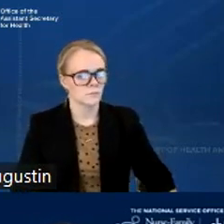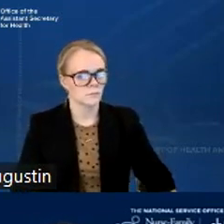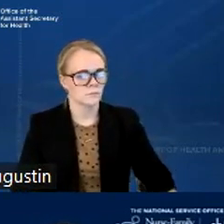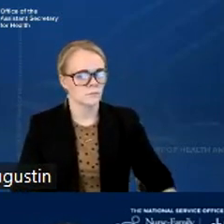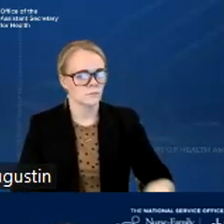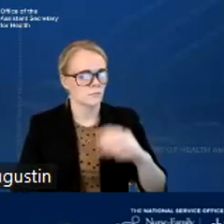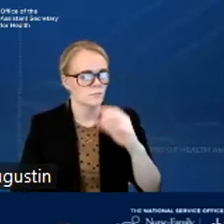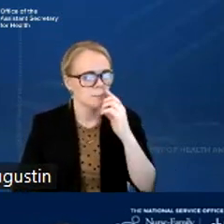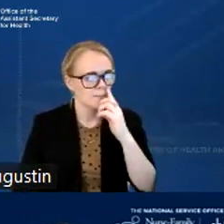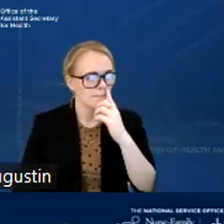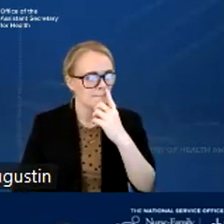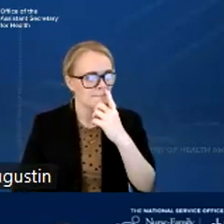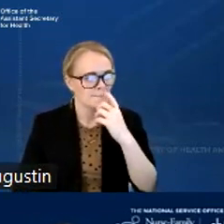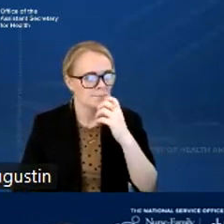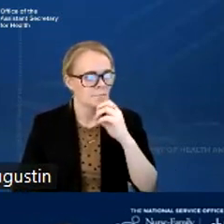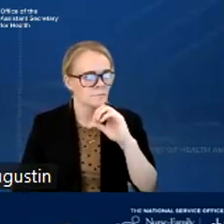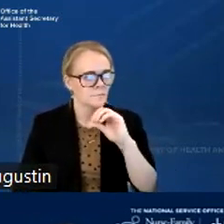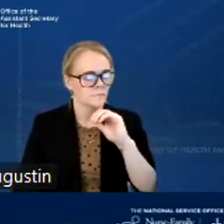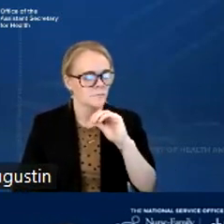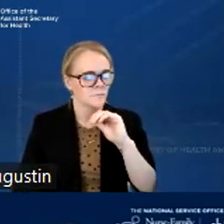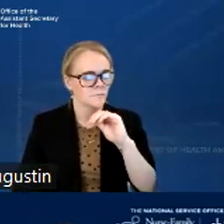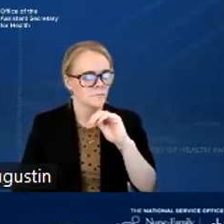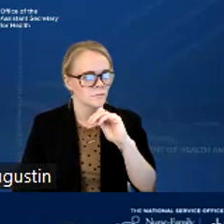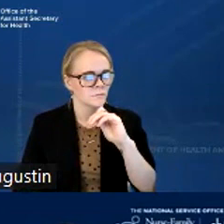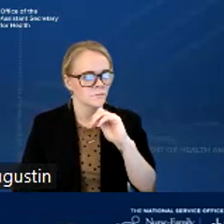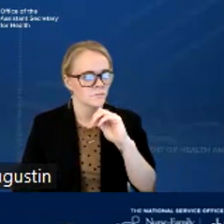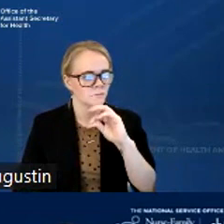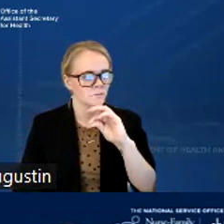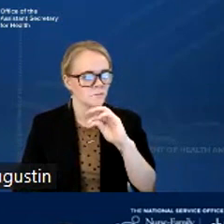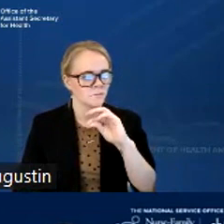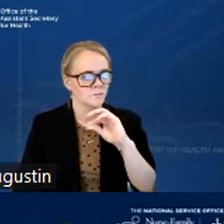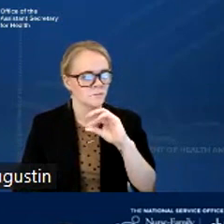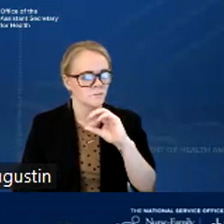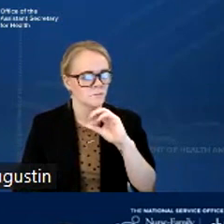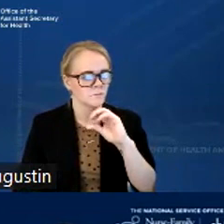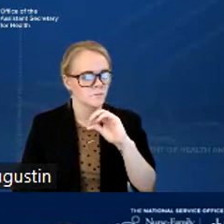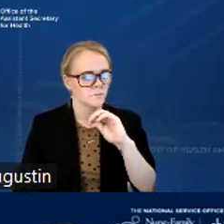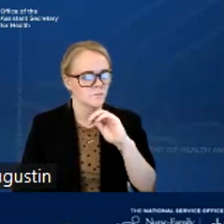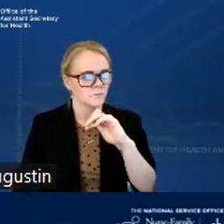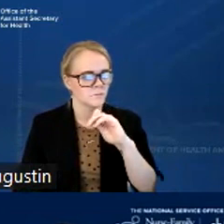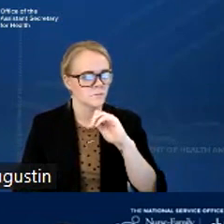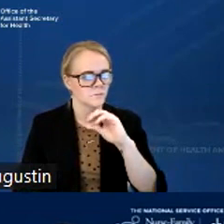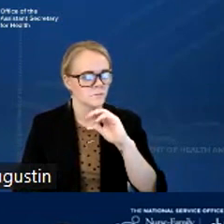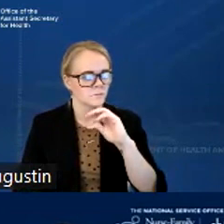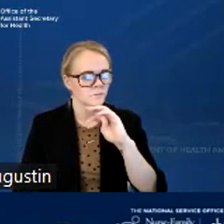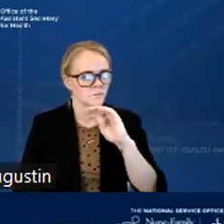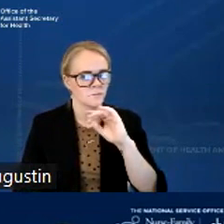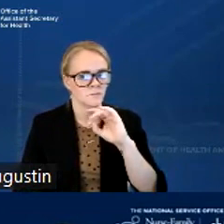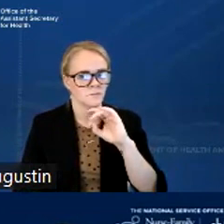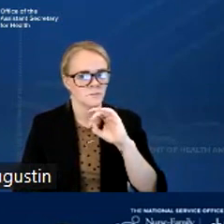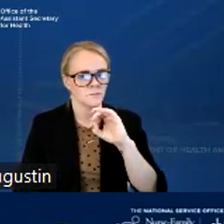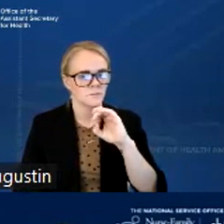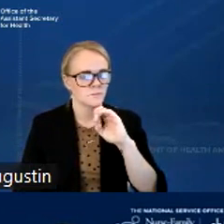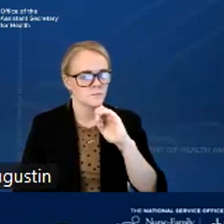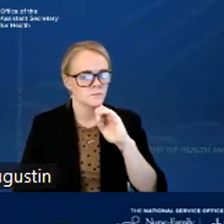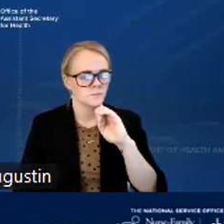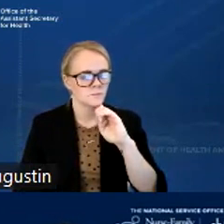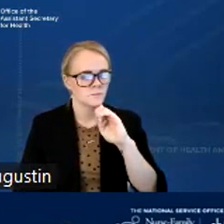exercise that is local that makes it more accessible. There are options.